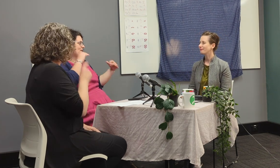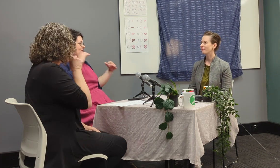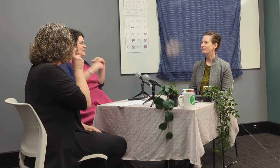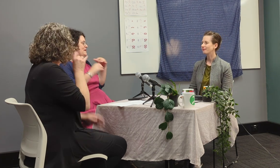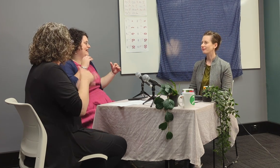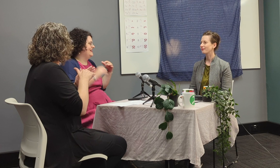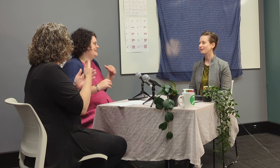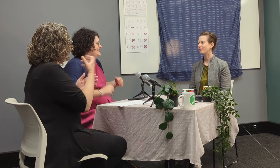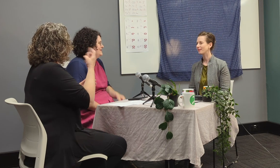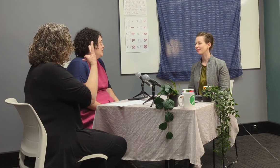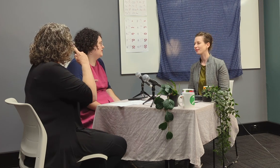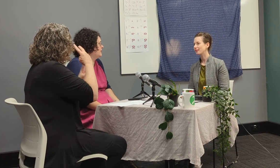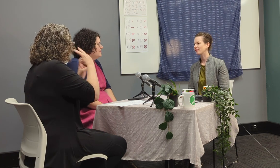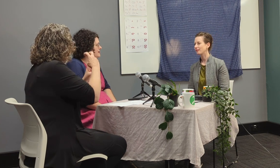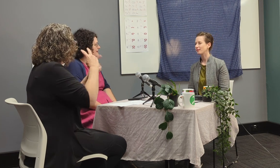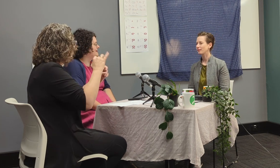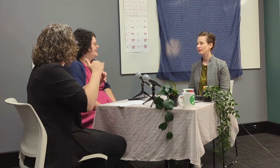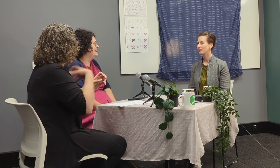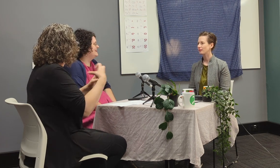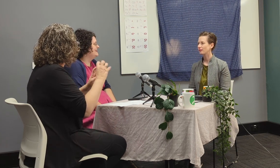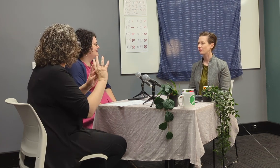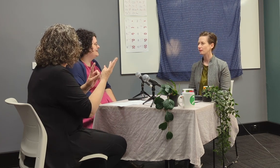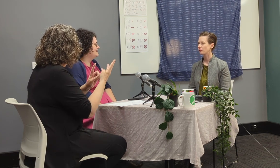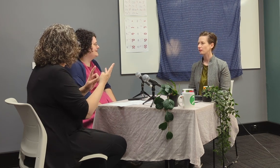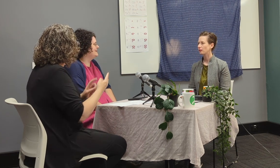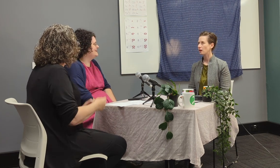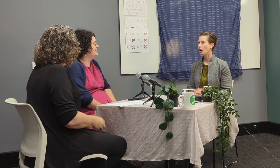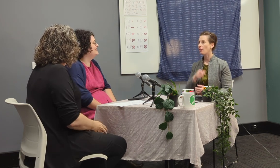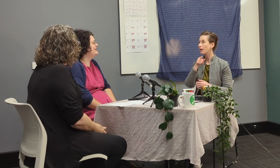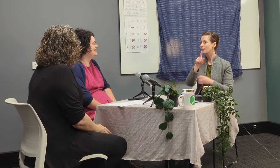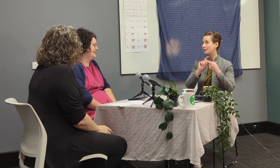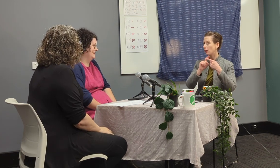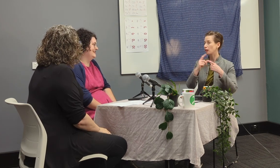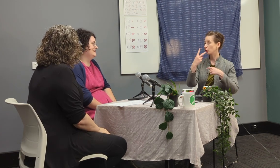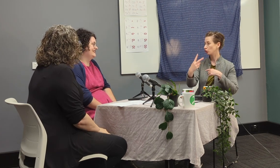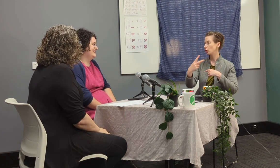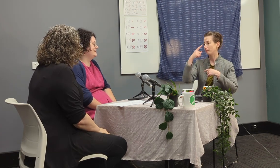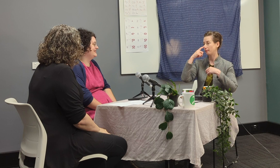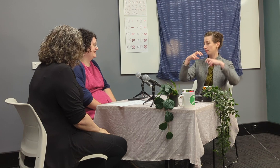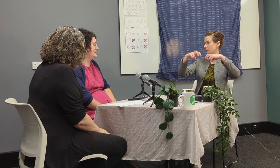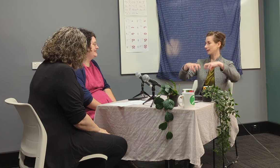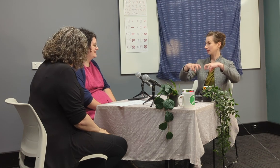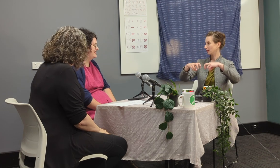Now you have two people to analyse – or more. H: Well, there were two people, yes.